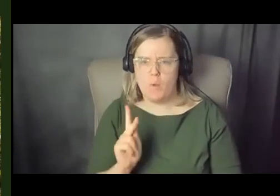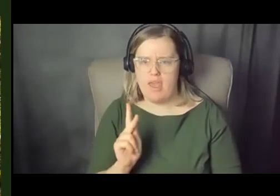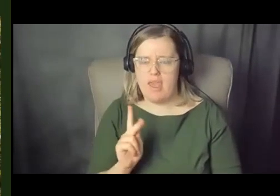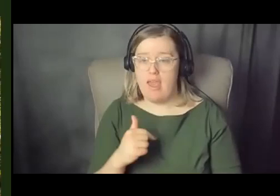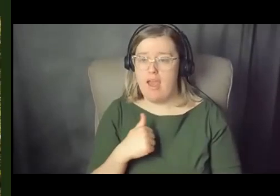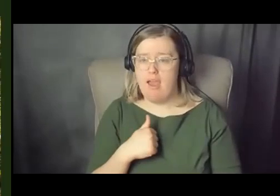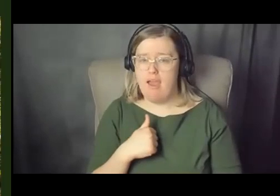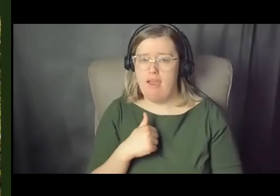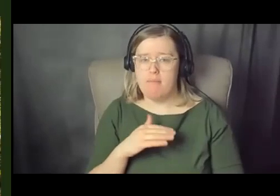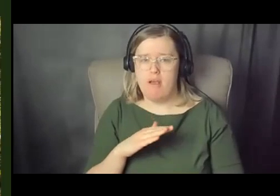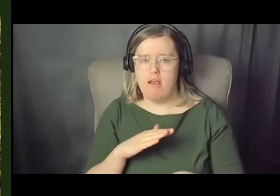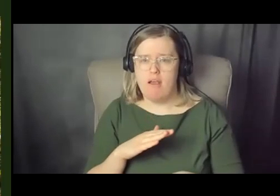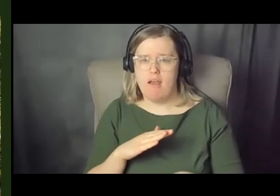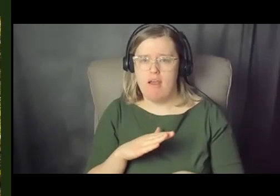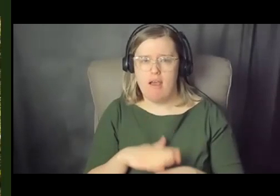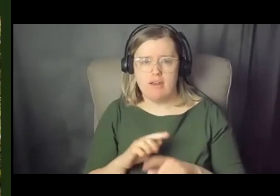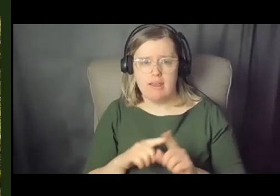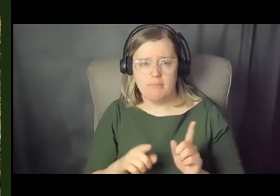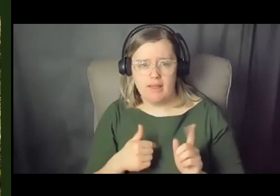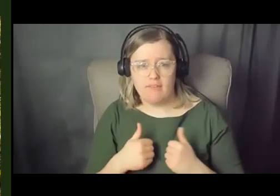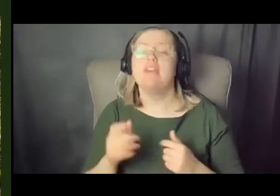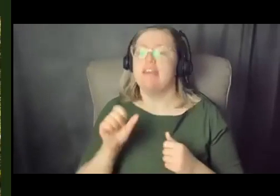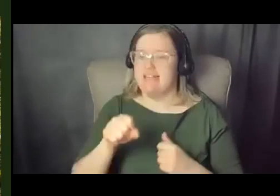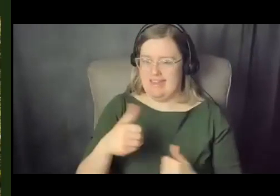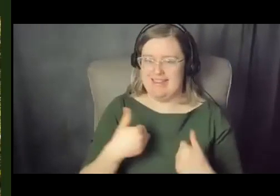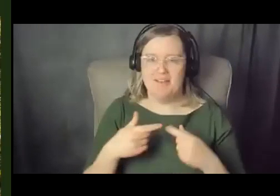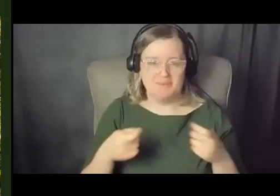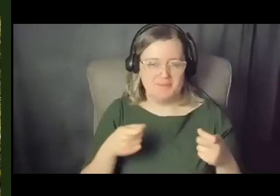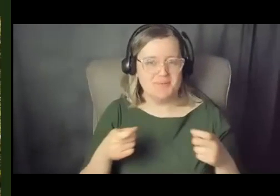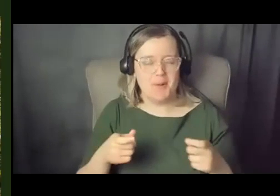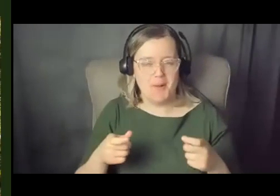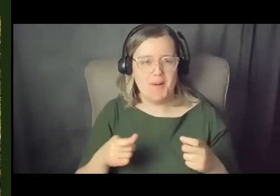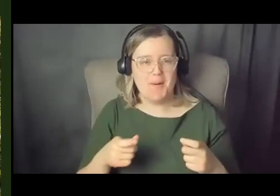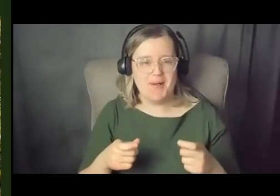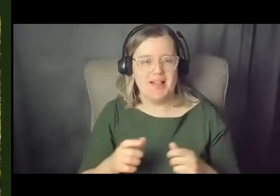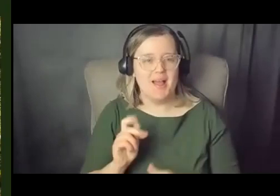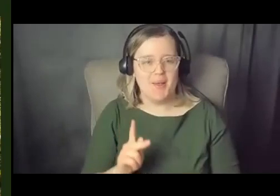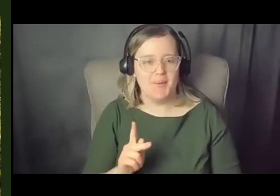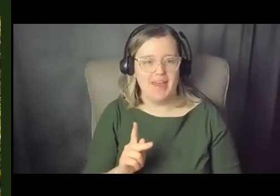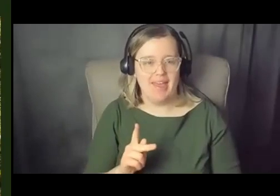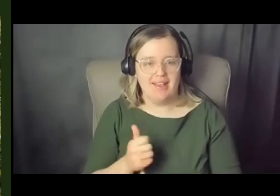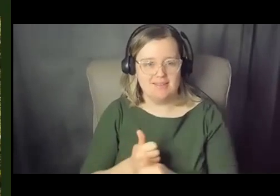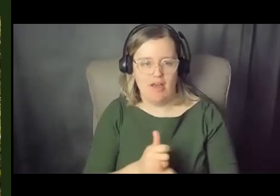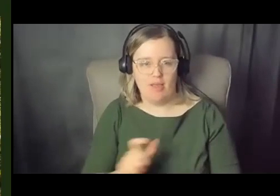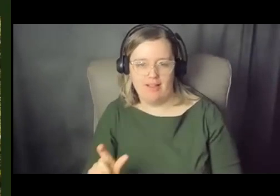Okay, I am on, does it look like I have control? Yes, I do. Actually, following me.